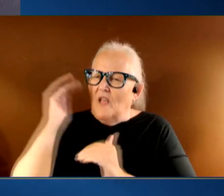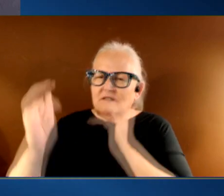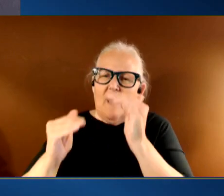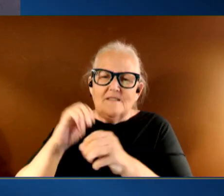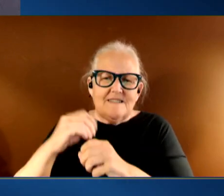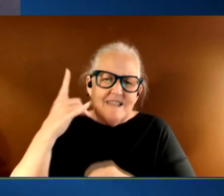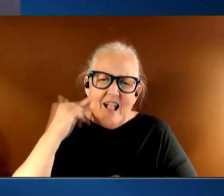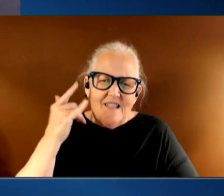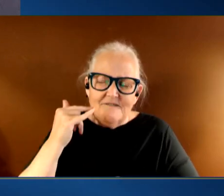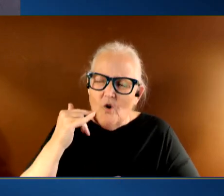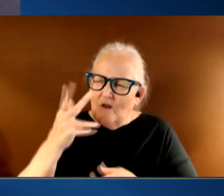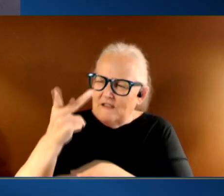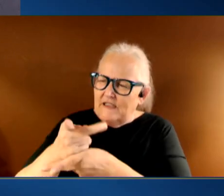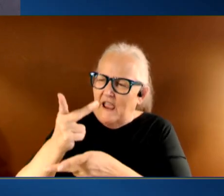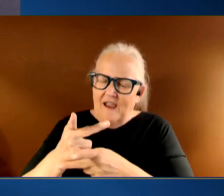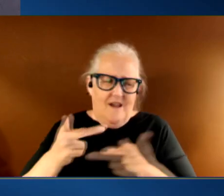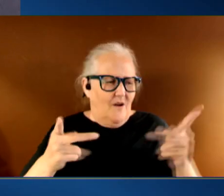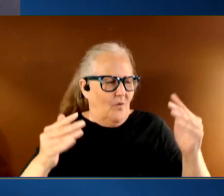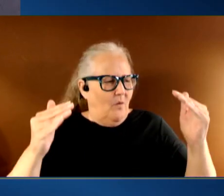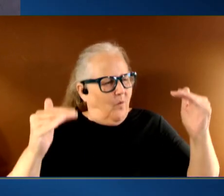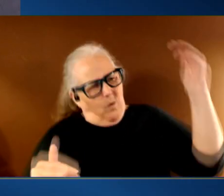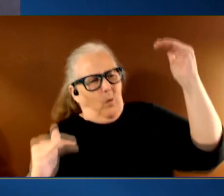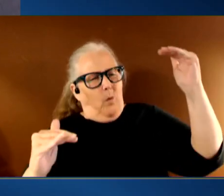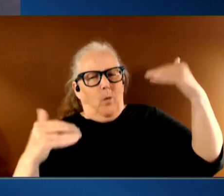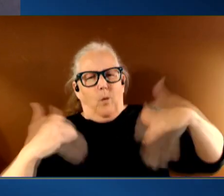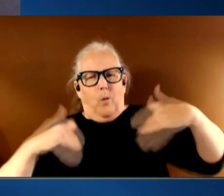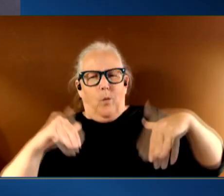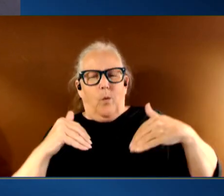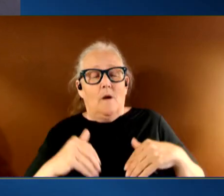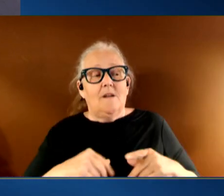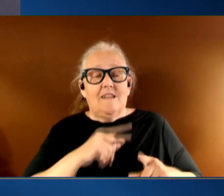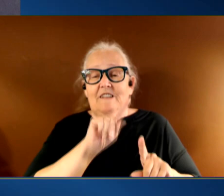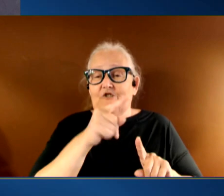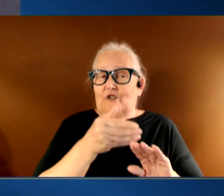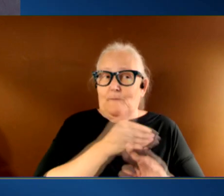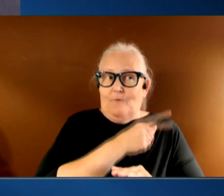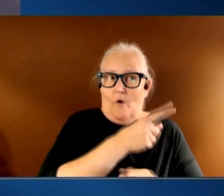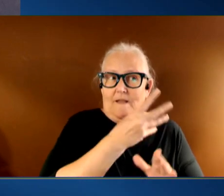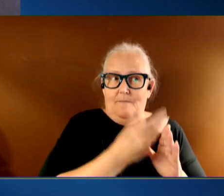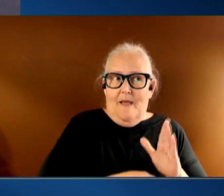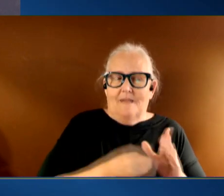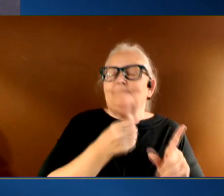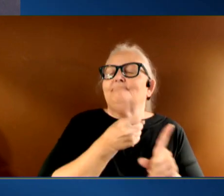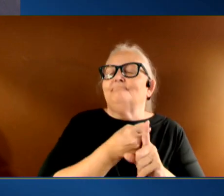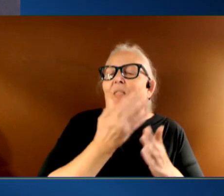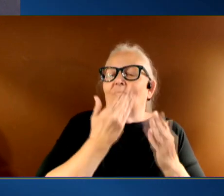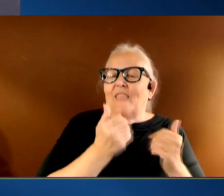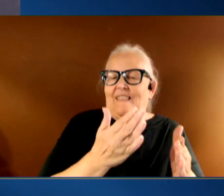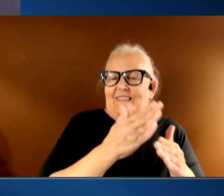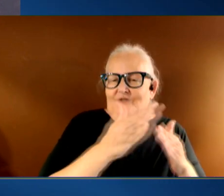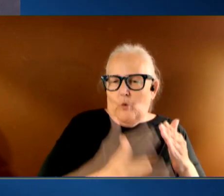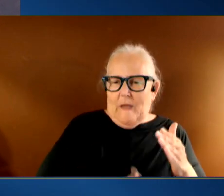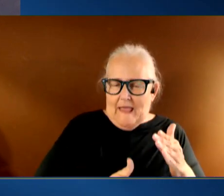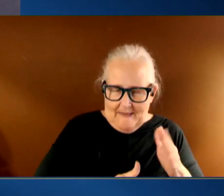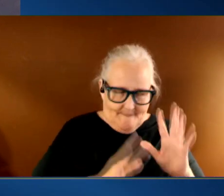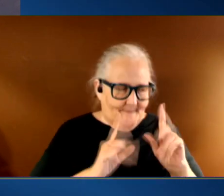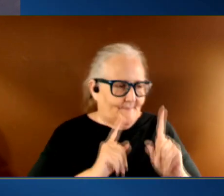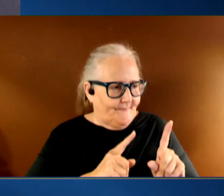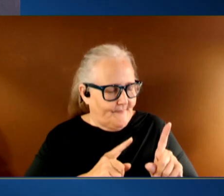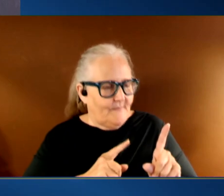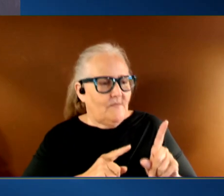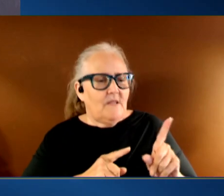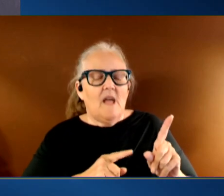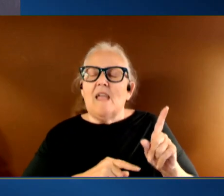Right before Wayne passed, it was Thanksgiving weekend. And he hadn't been sick enough for us